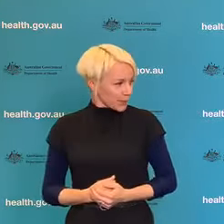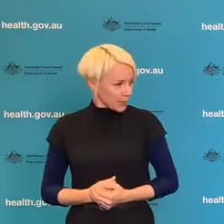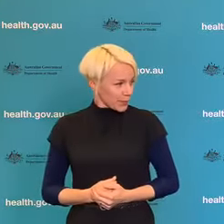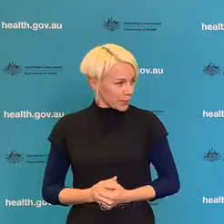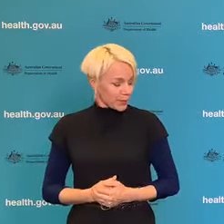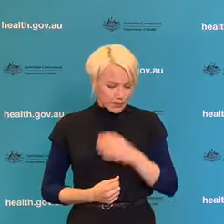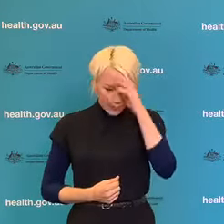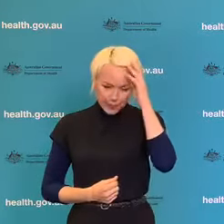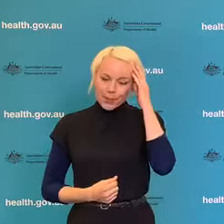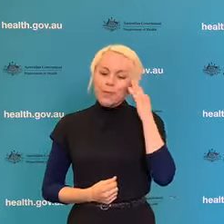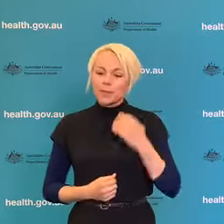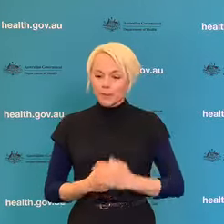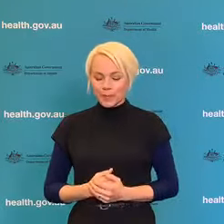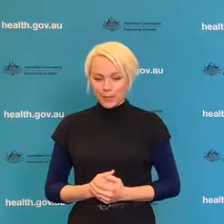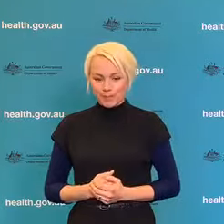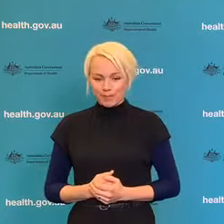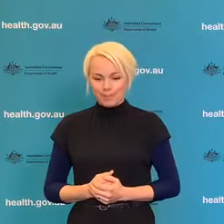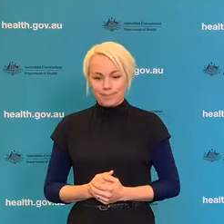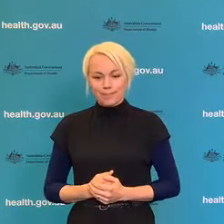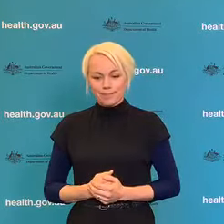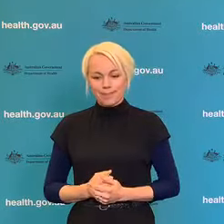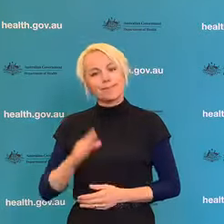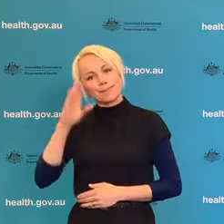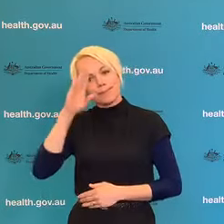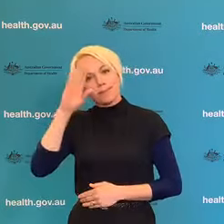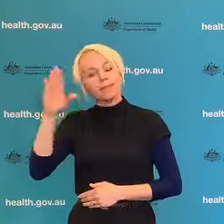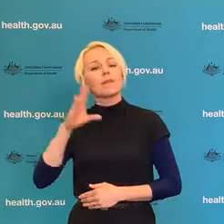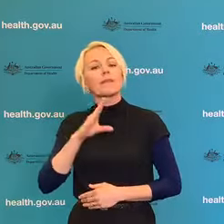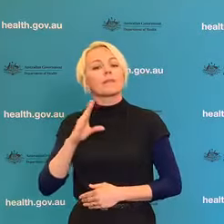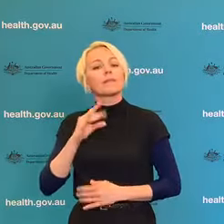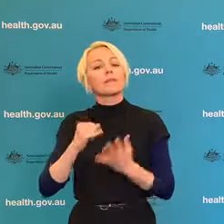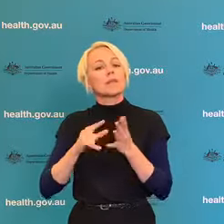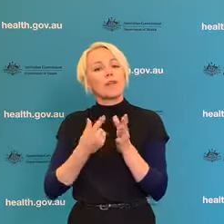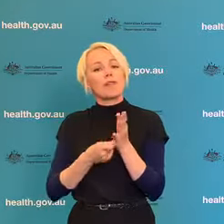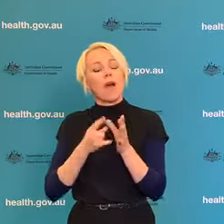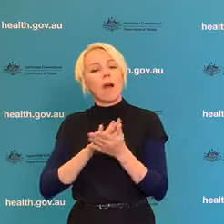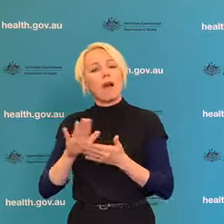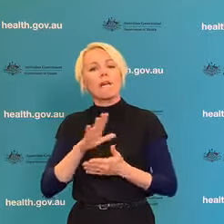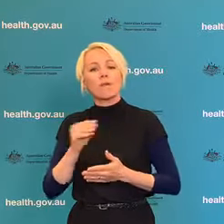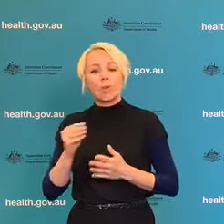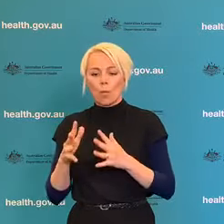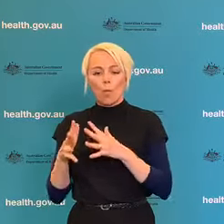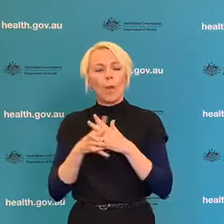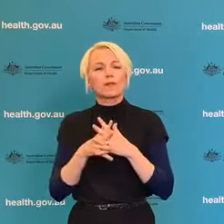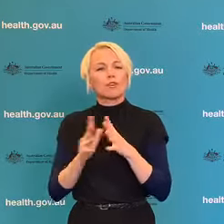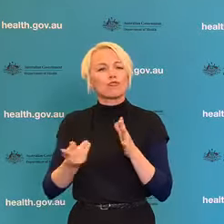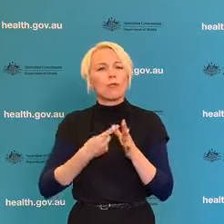Hi Alison, it's Sarah calling from the West Australian. Thank you for taking my question. I just have a question about the